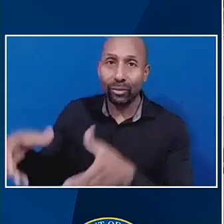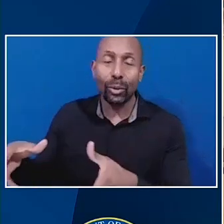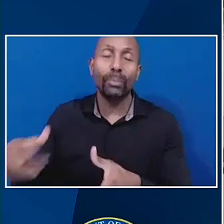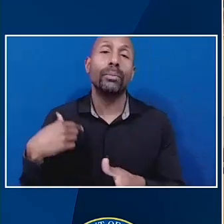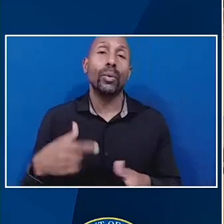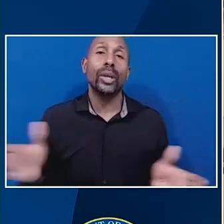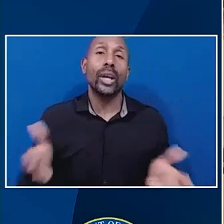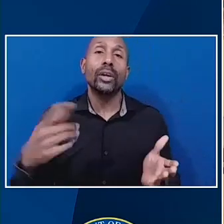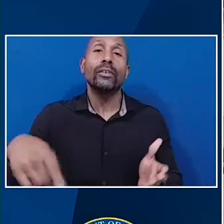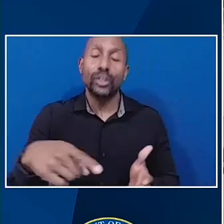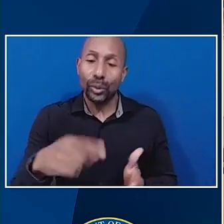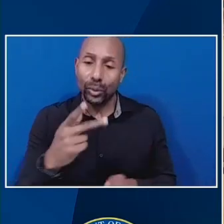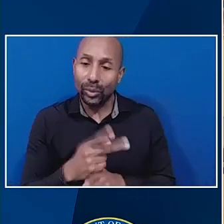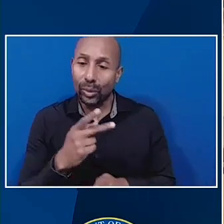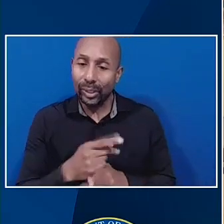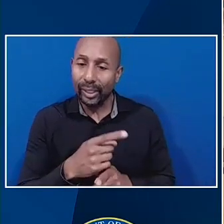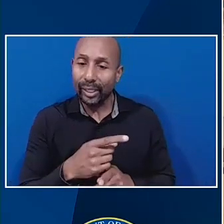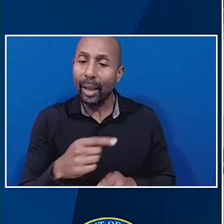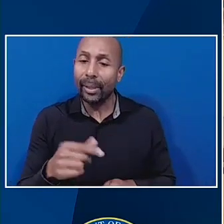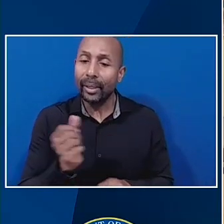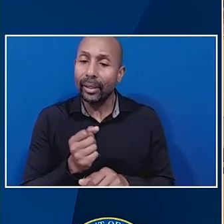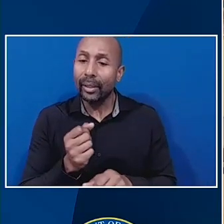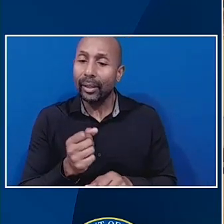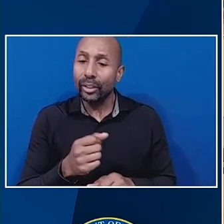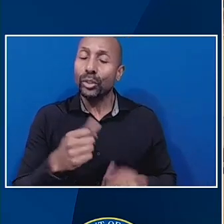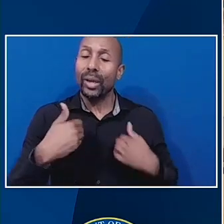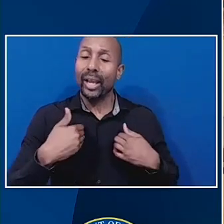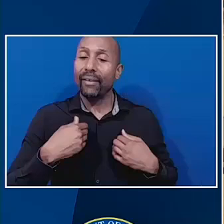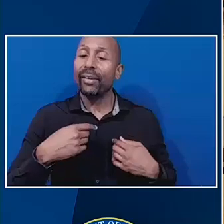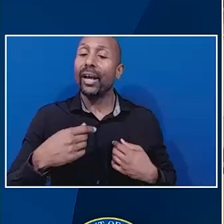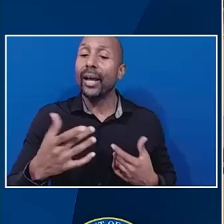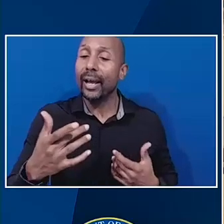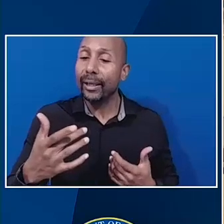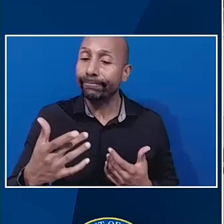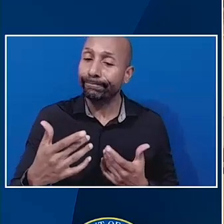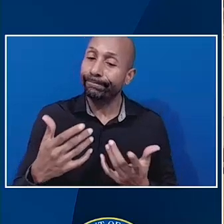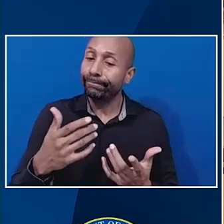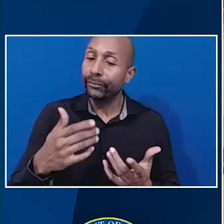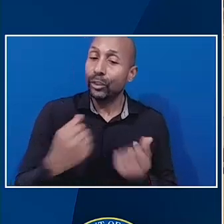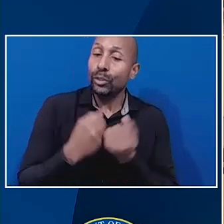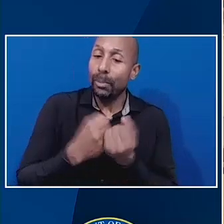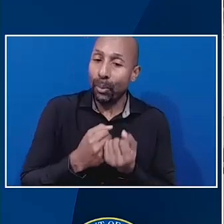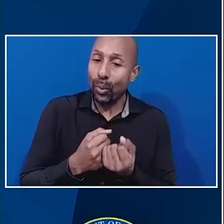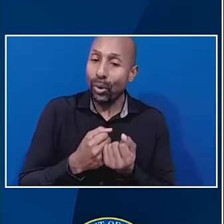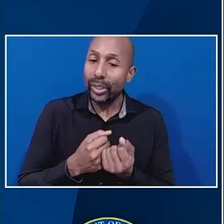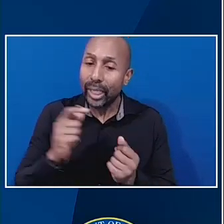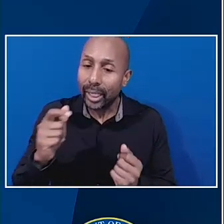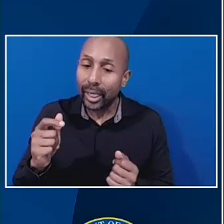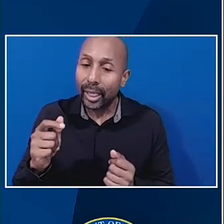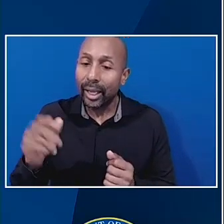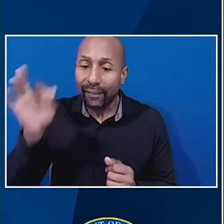Federal TRIO program eligibility. Over the last year, Upward Bound has been- 30 seconds remains.